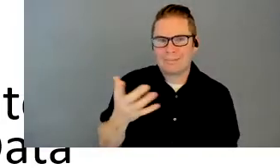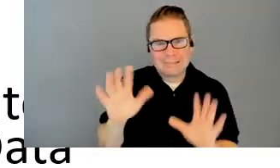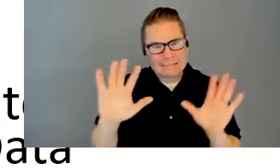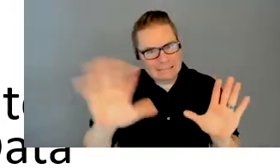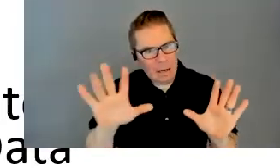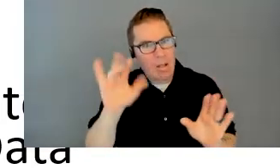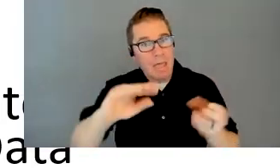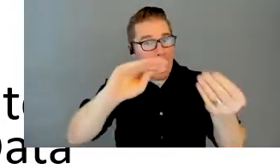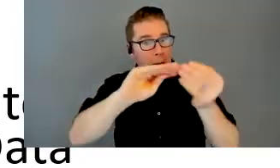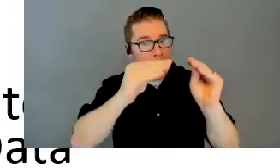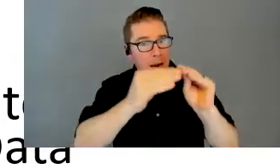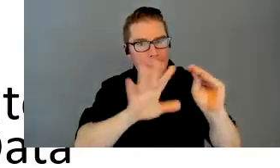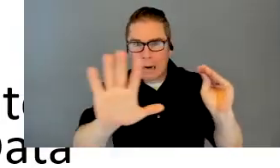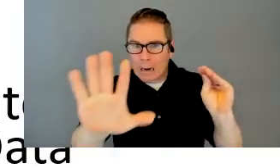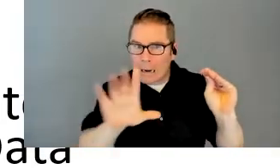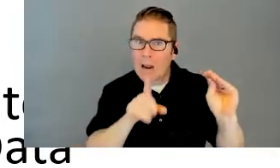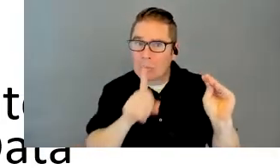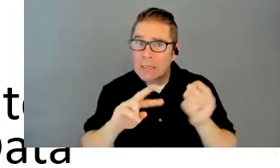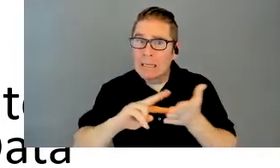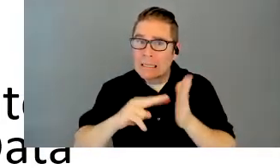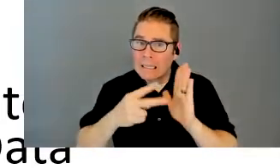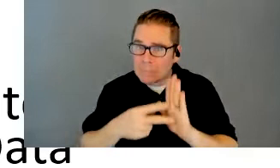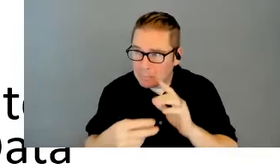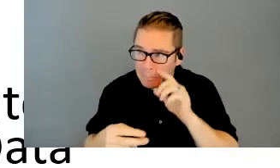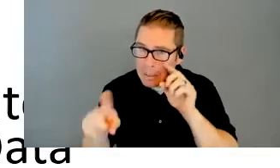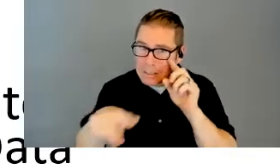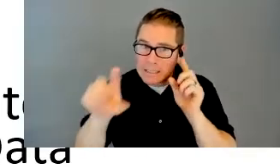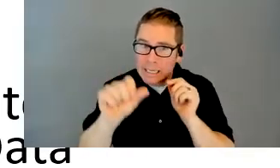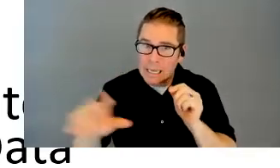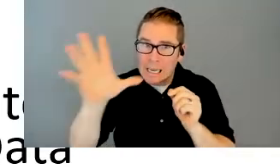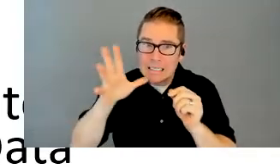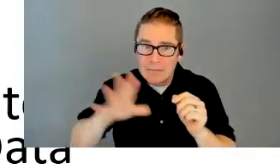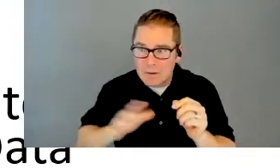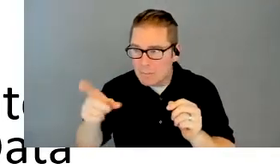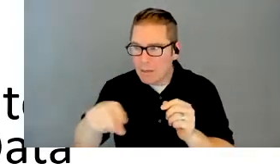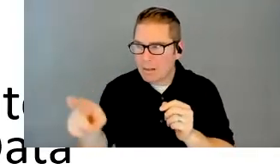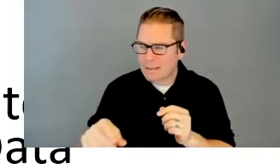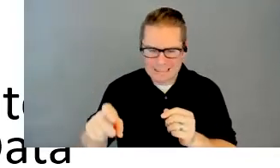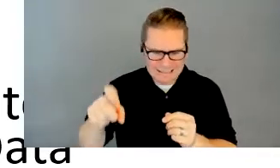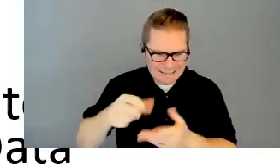who are embarrassed to ask for help or ask for help and don't get it.